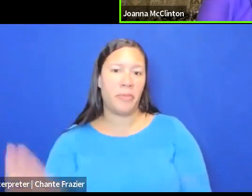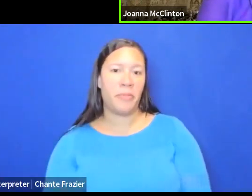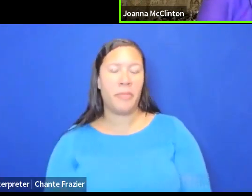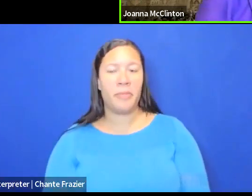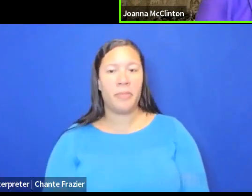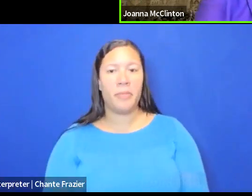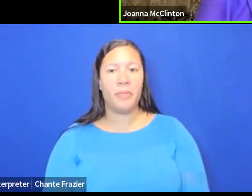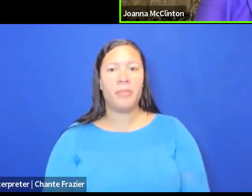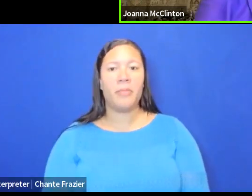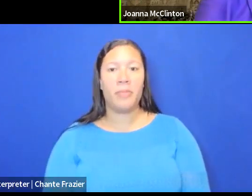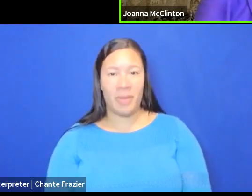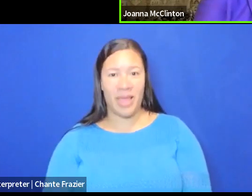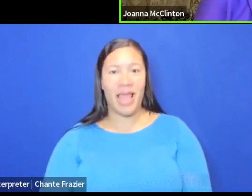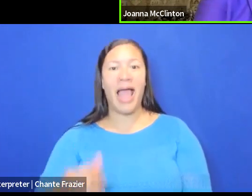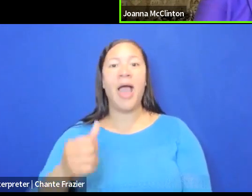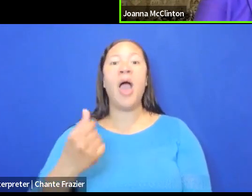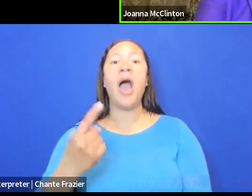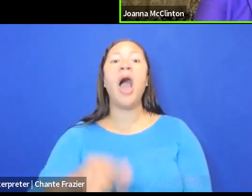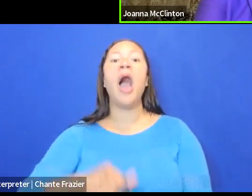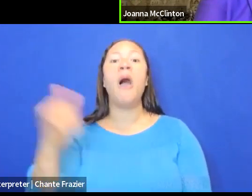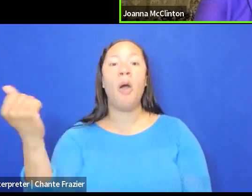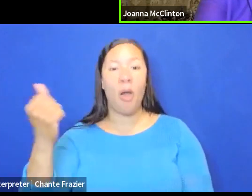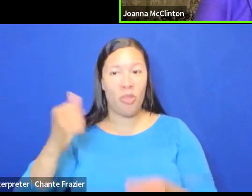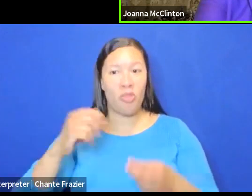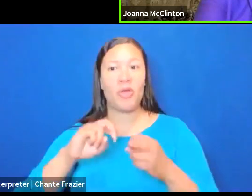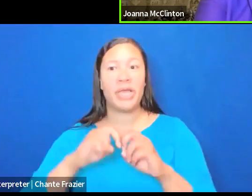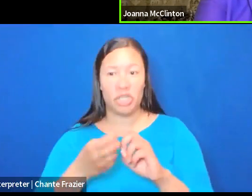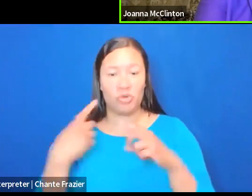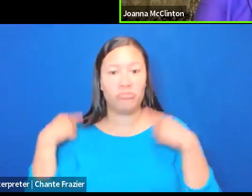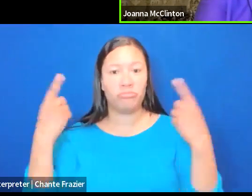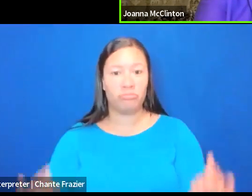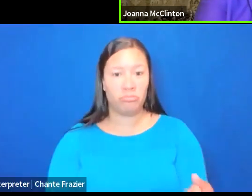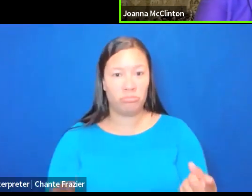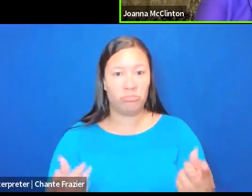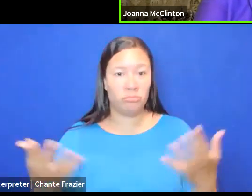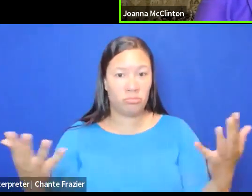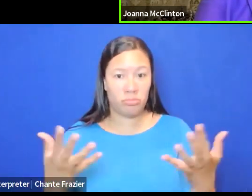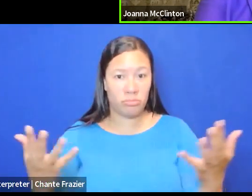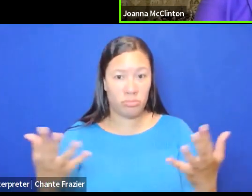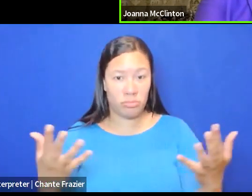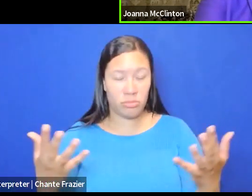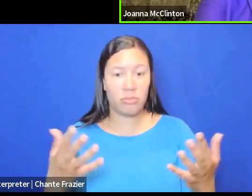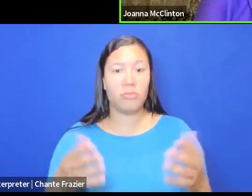You have to pay that and it's very expensive and that will help